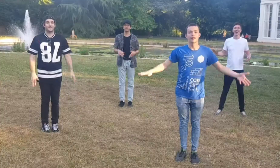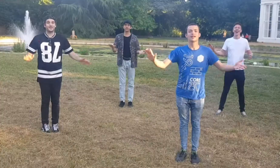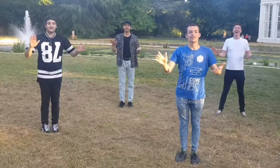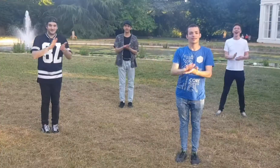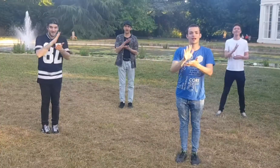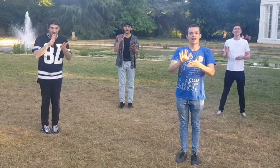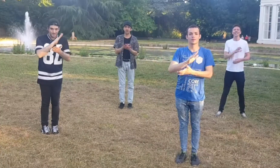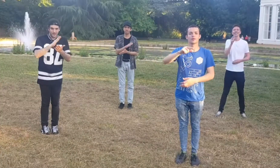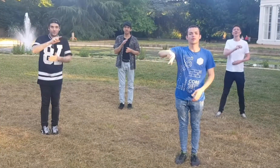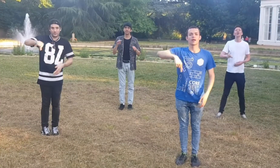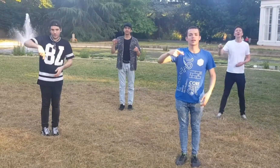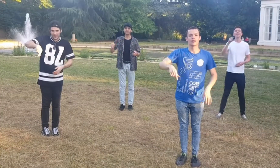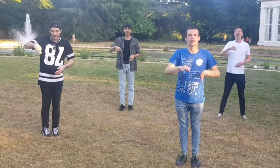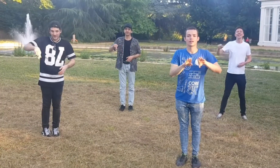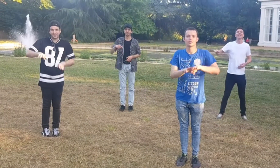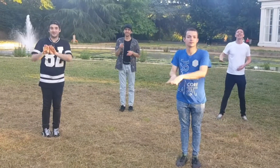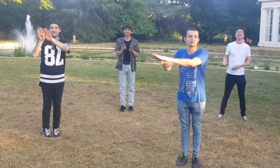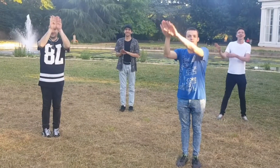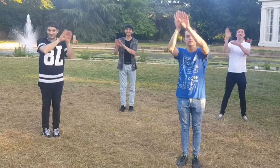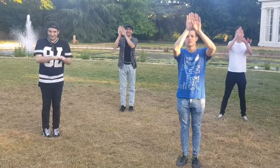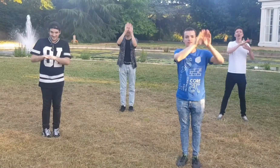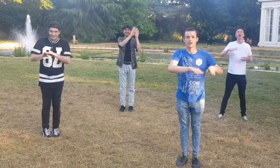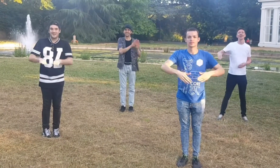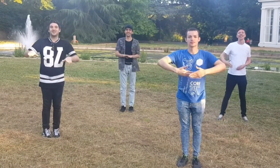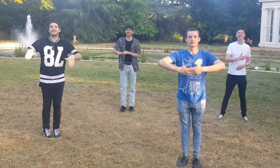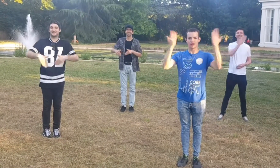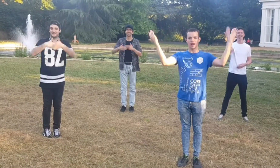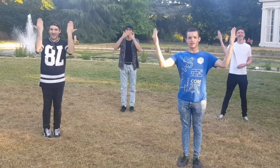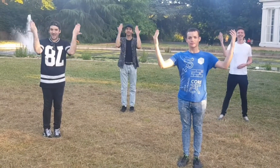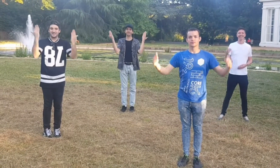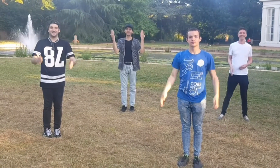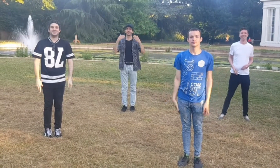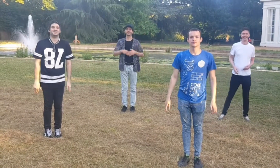Bonne fête nationale du Québec!